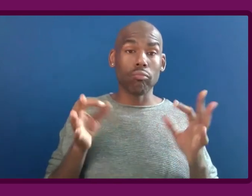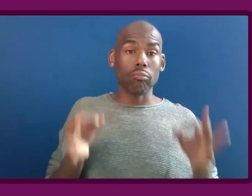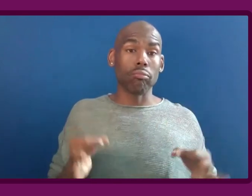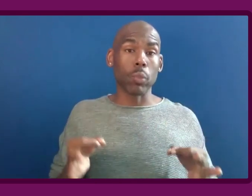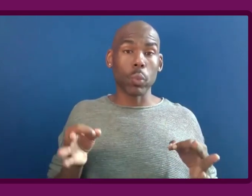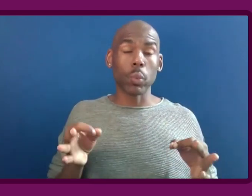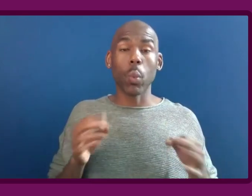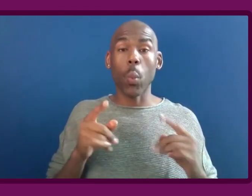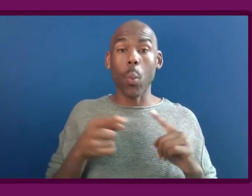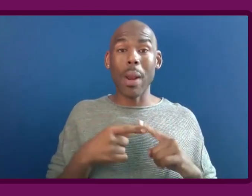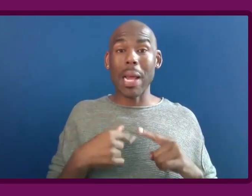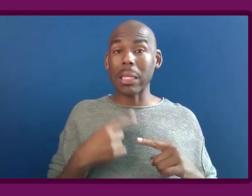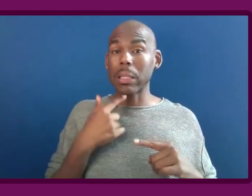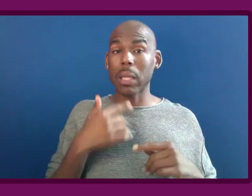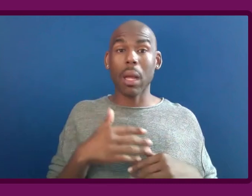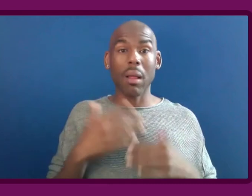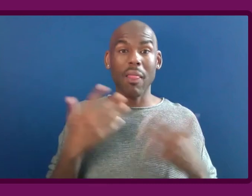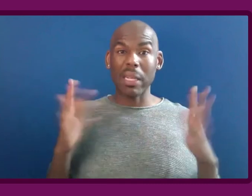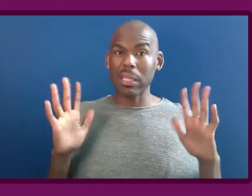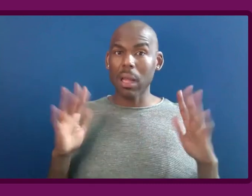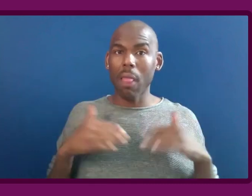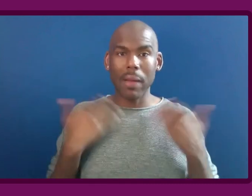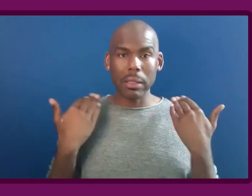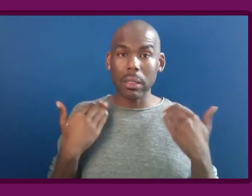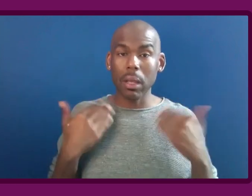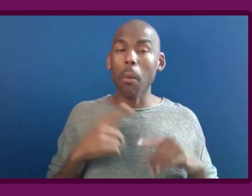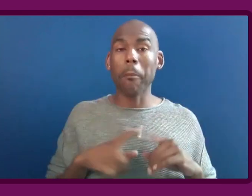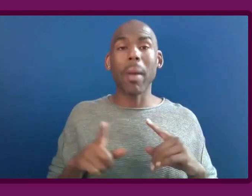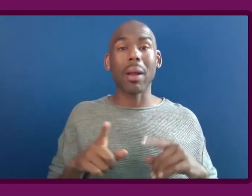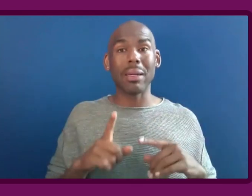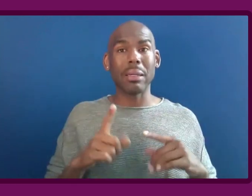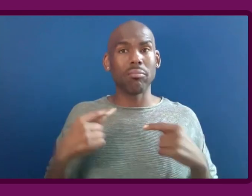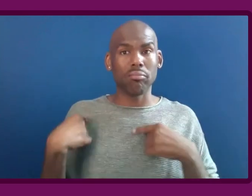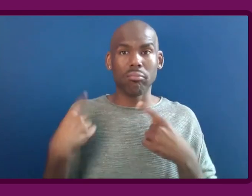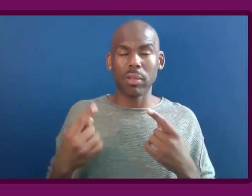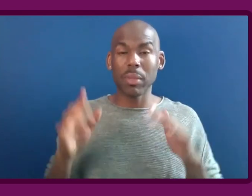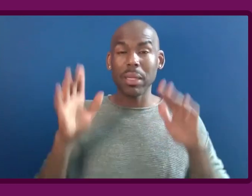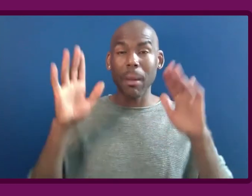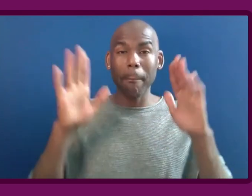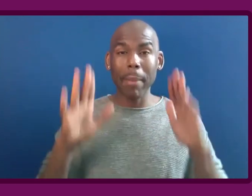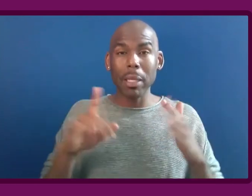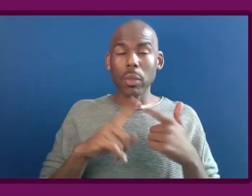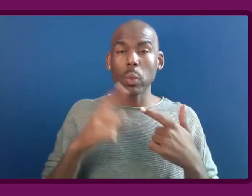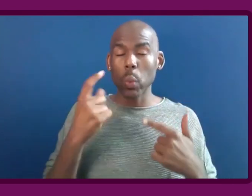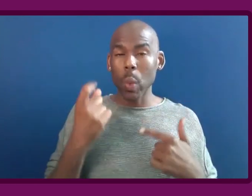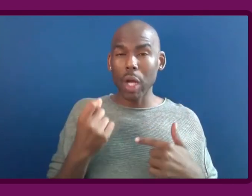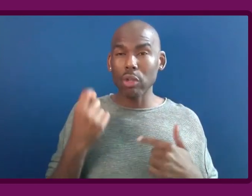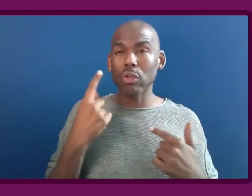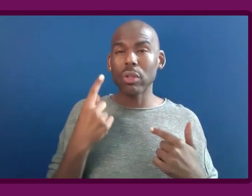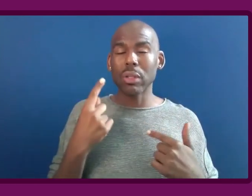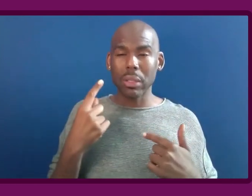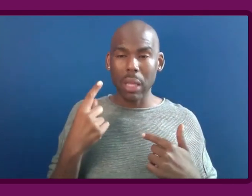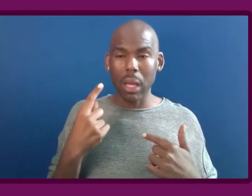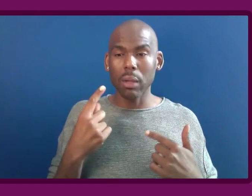my life now and experiencing the world that way. Also, listening to women from other parts of the